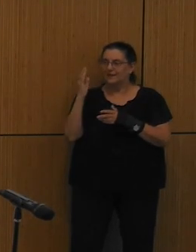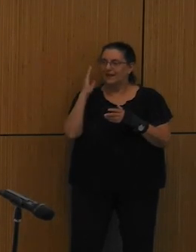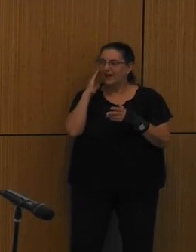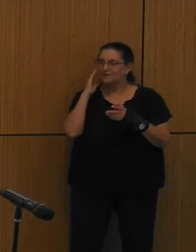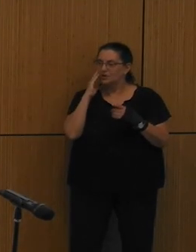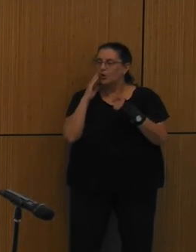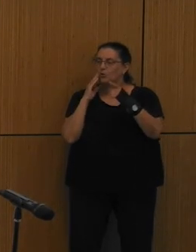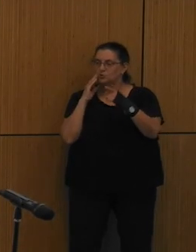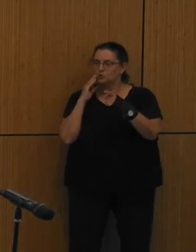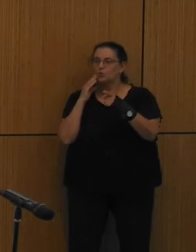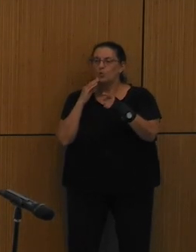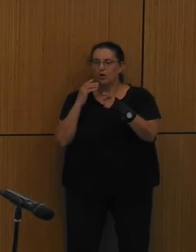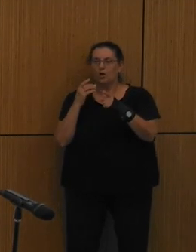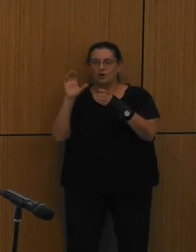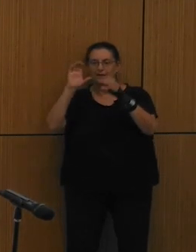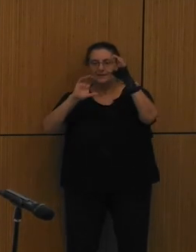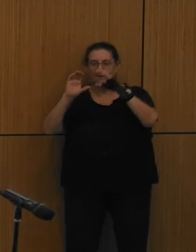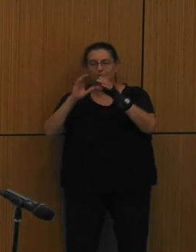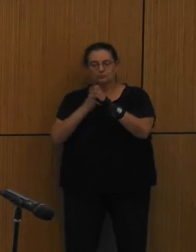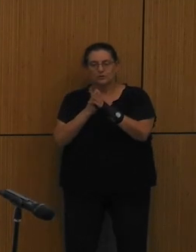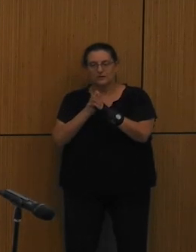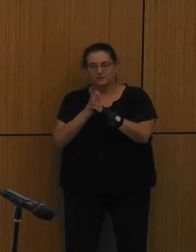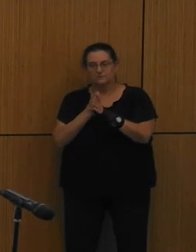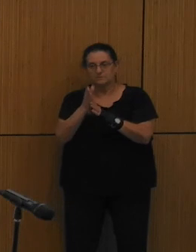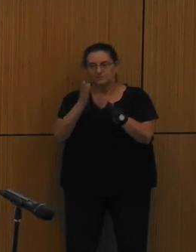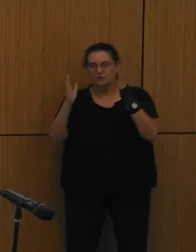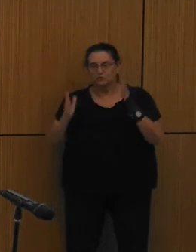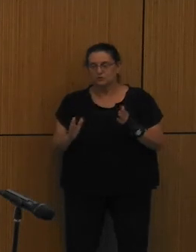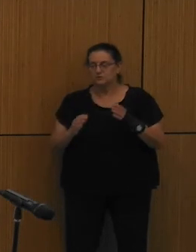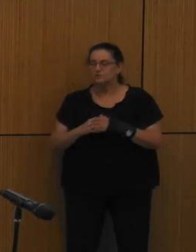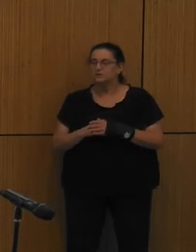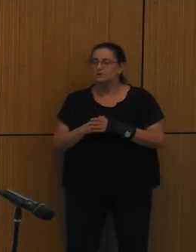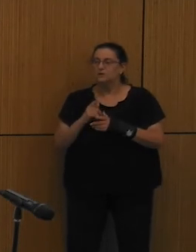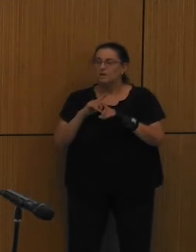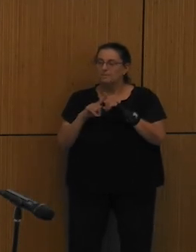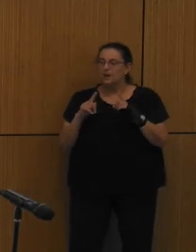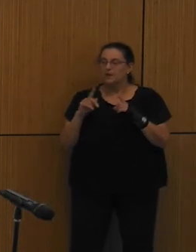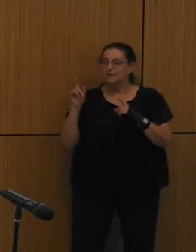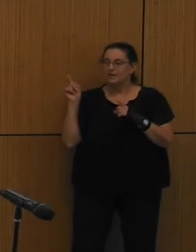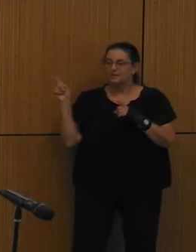That would be like an Amu or a Dalton. That's enough to be able to say something there and quantify it,